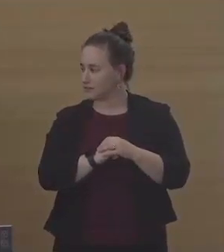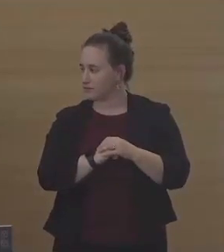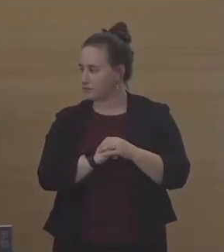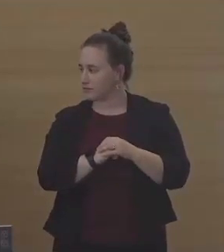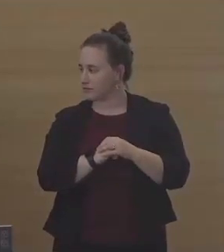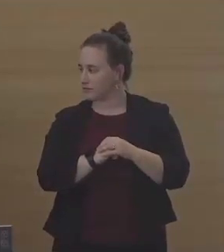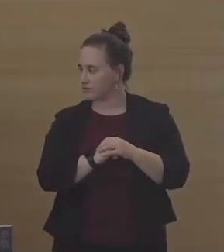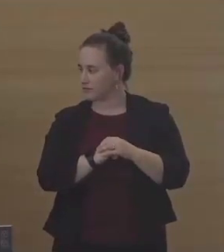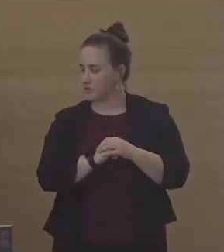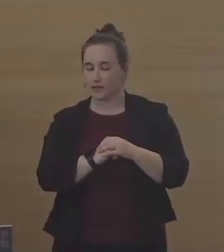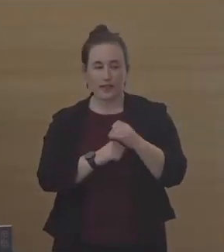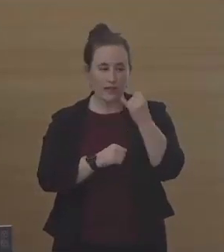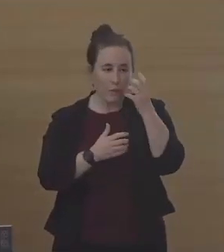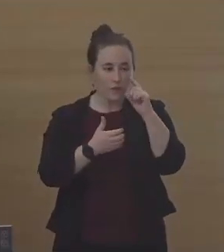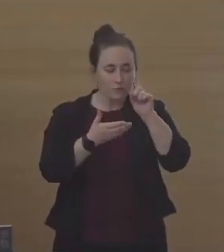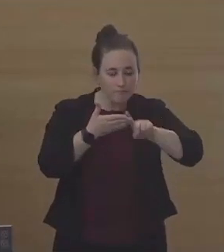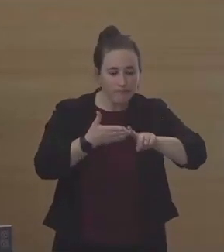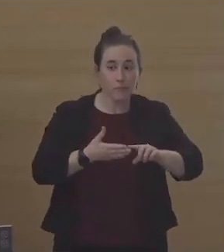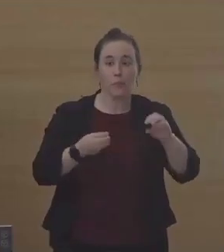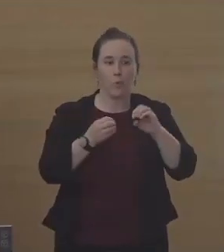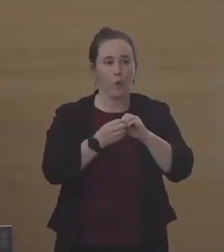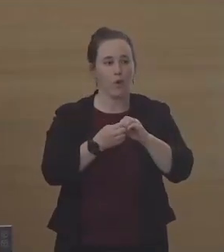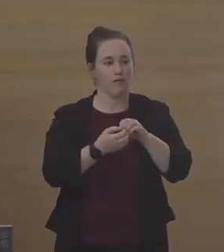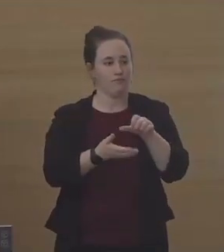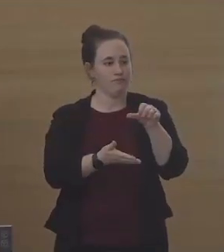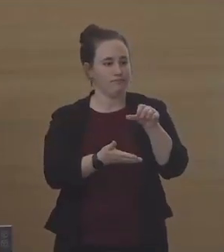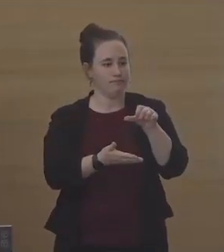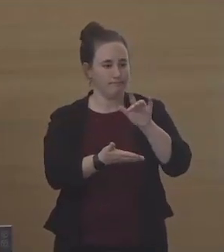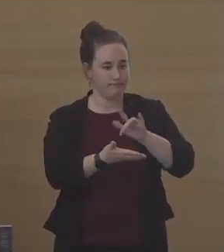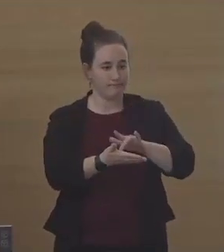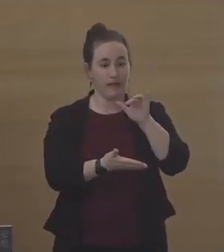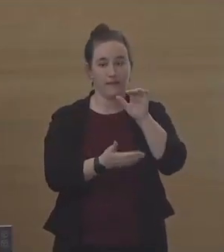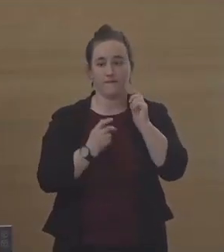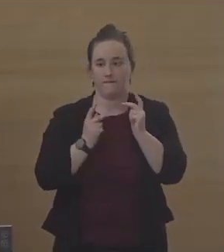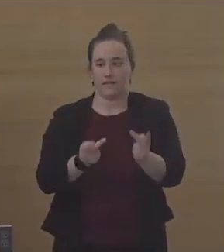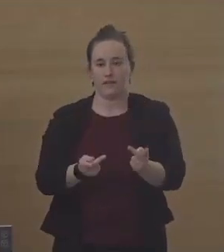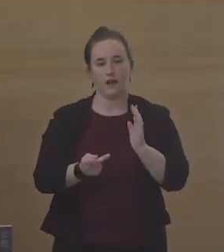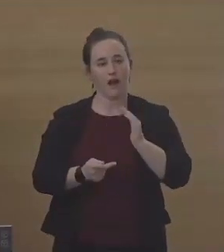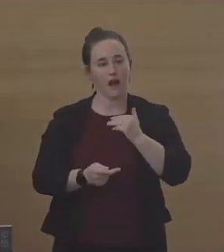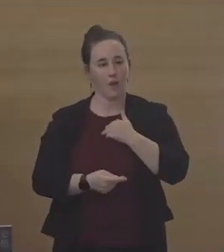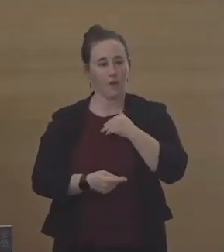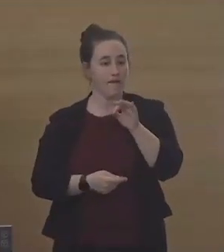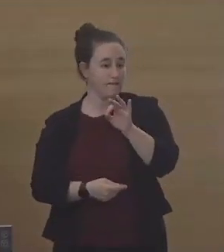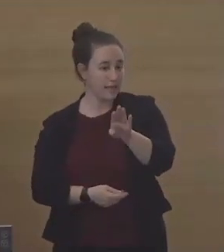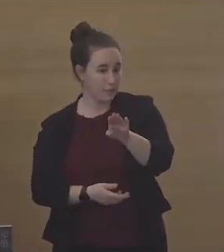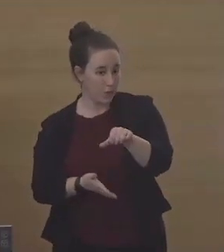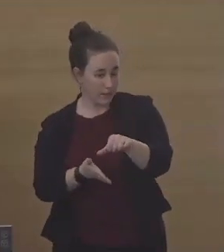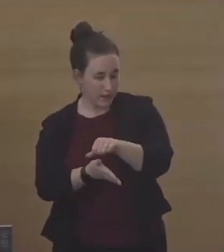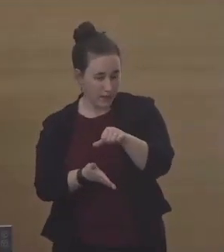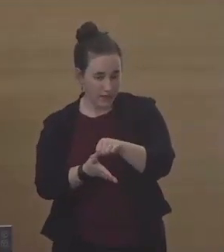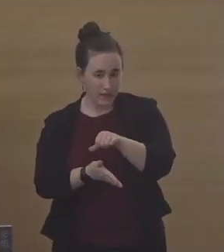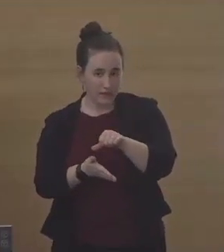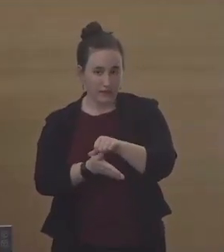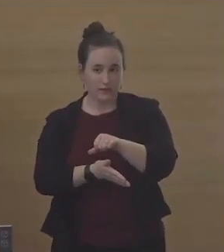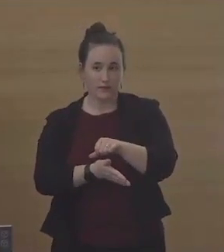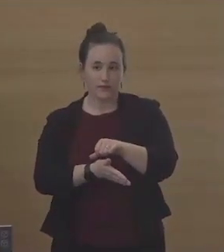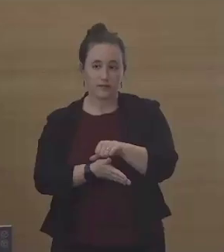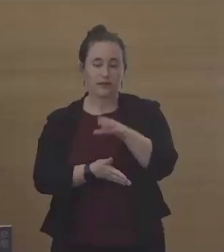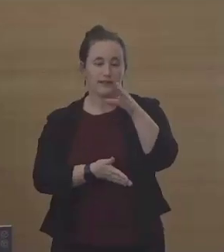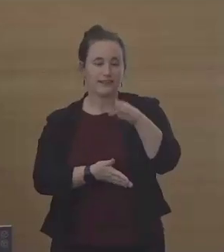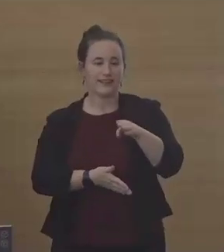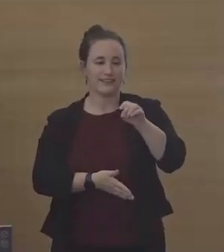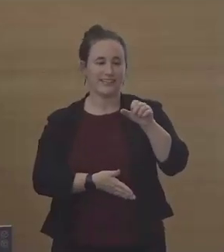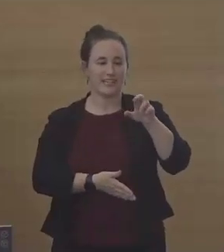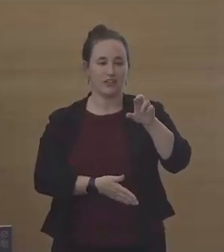learn more by visiting facebook.com/eastersealsyouth.